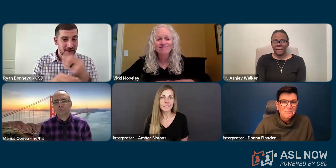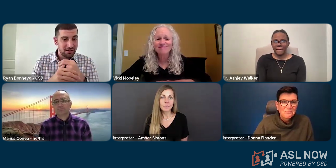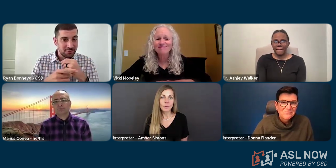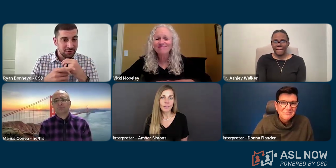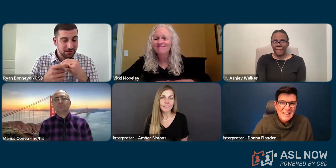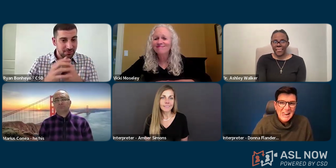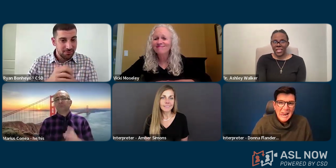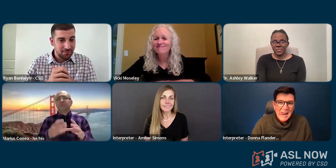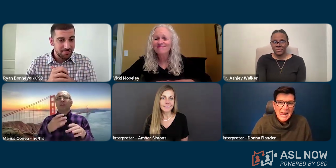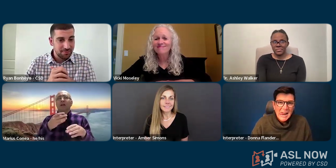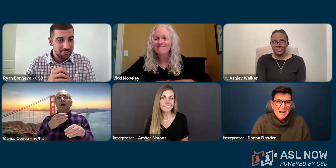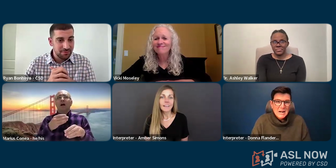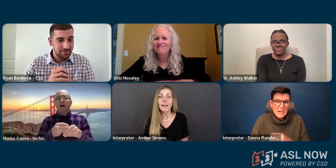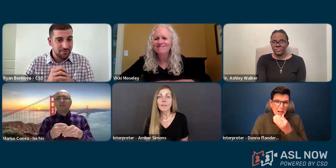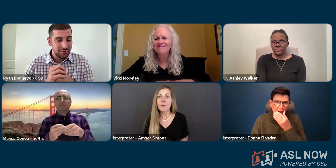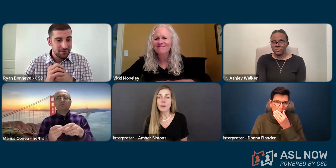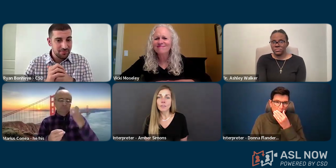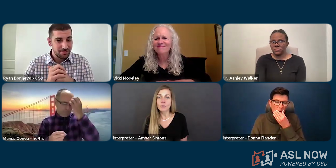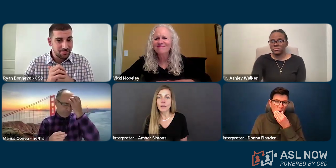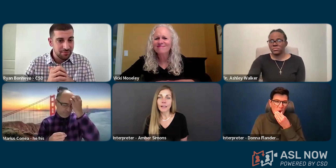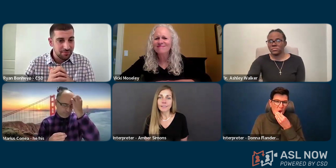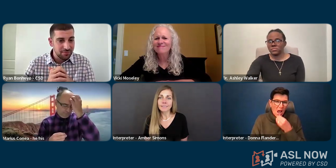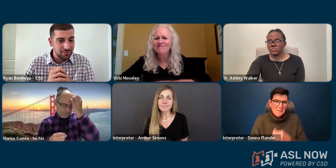Good point, Marius, you want to add?